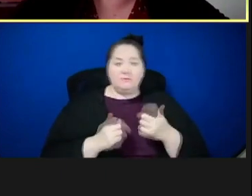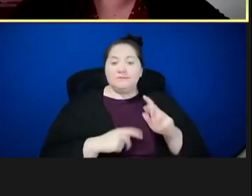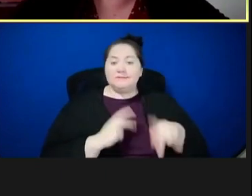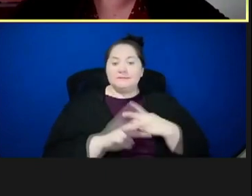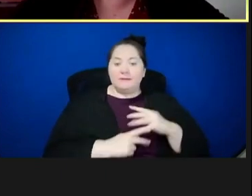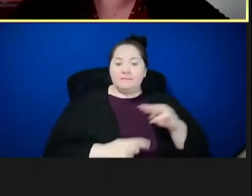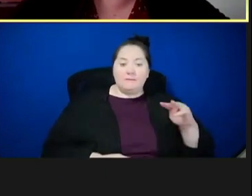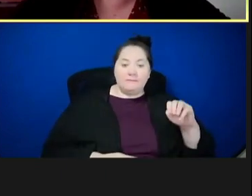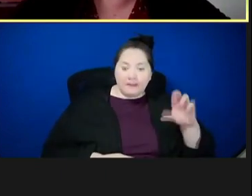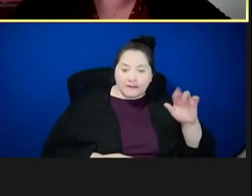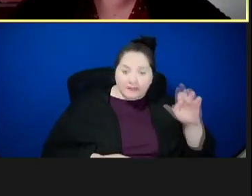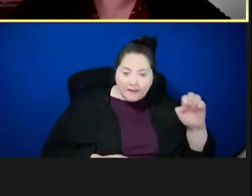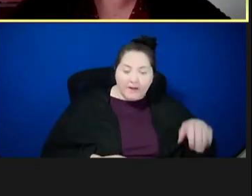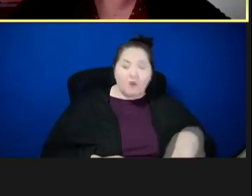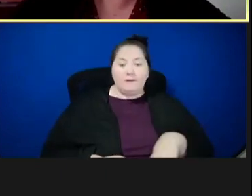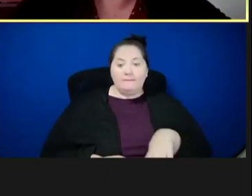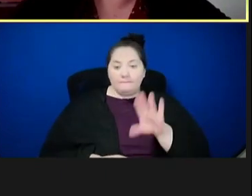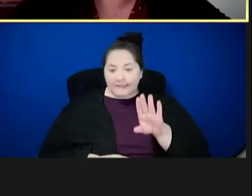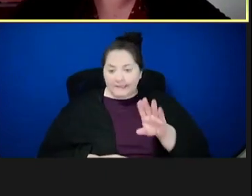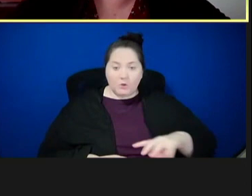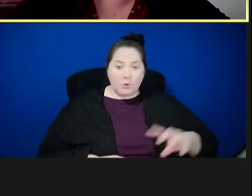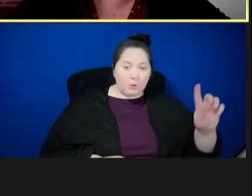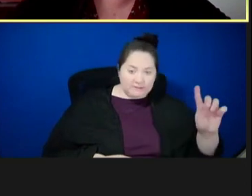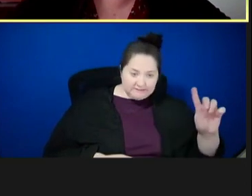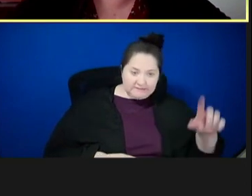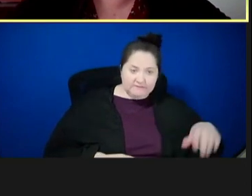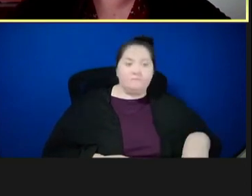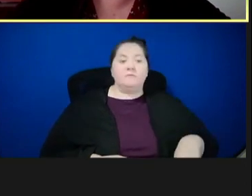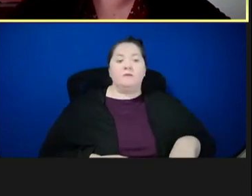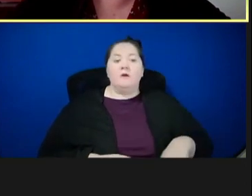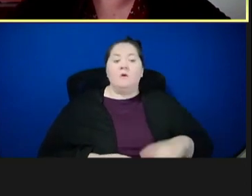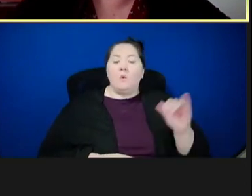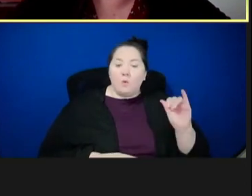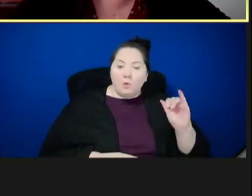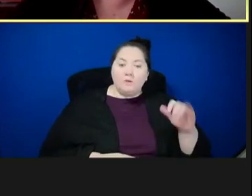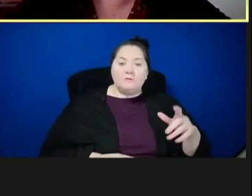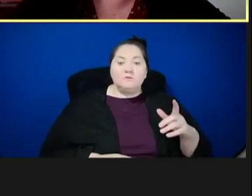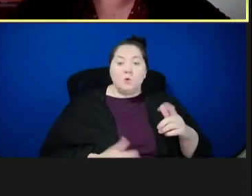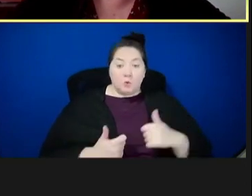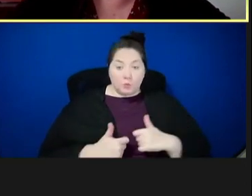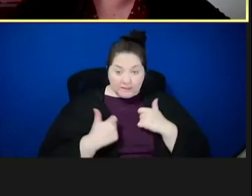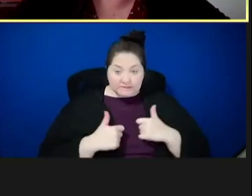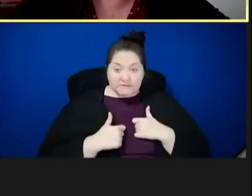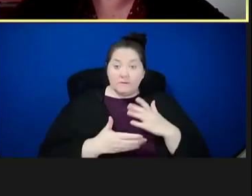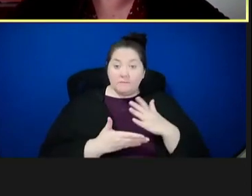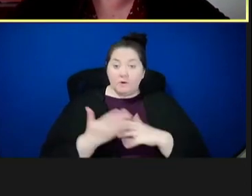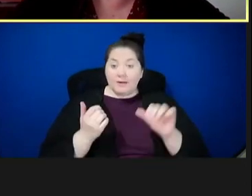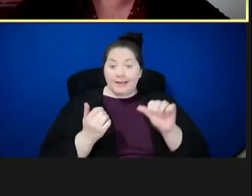B or D vaccine, as well as whether they -- the resident is in their Part A stay or a long-term